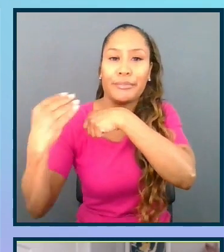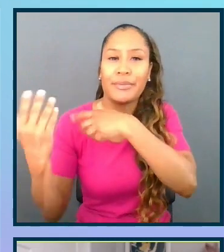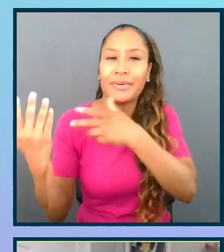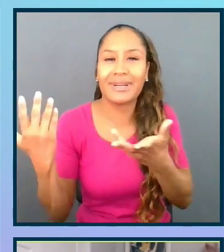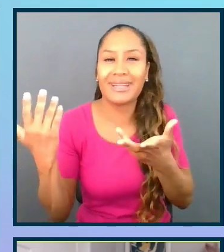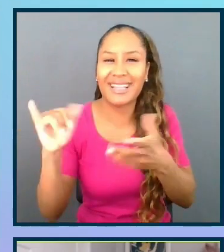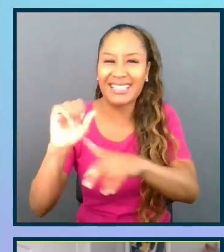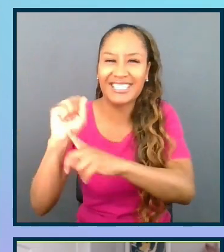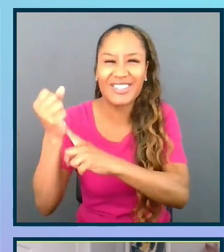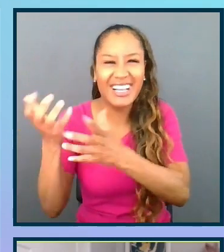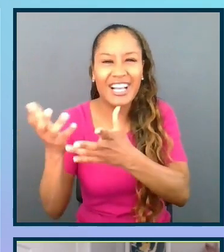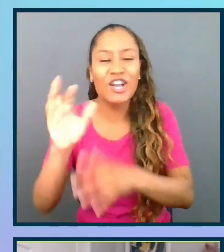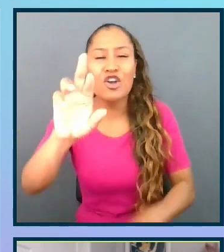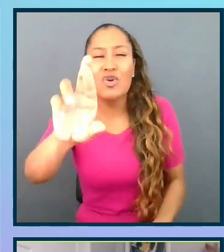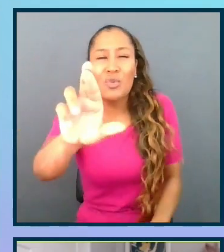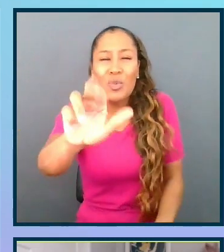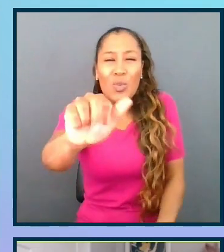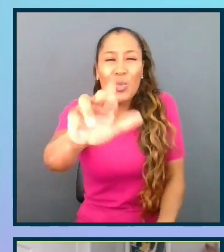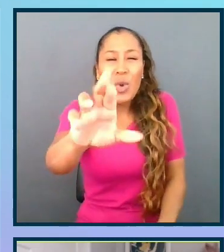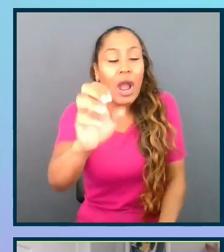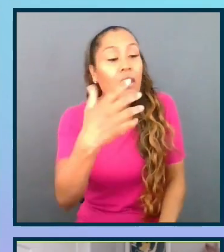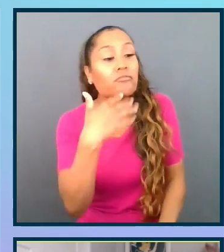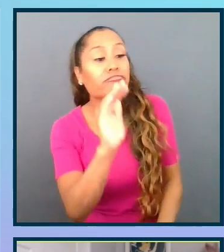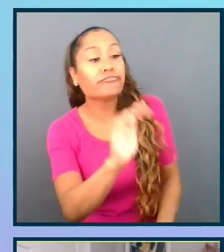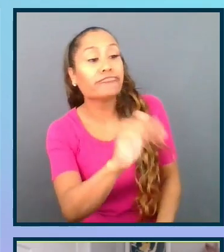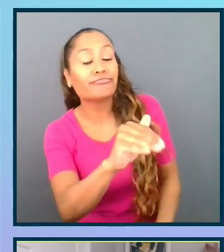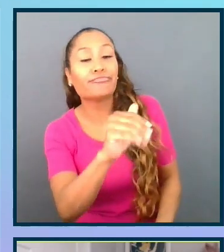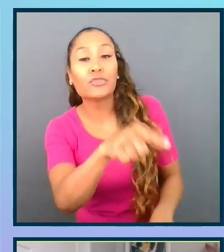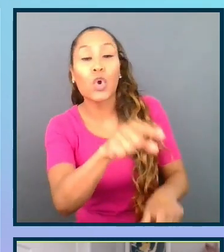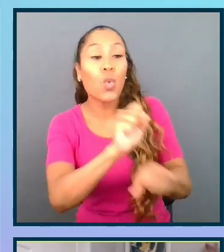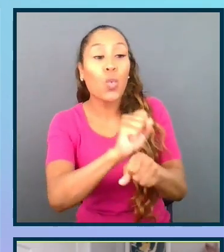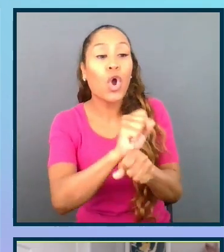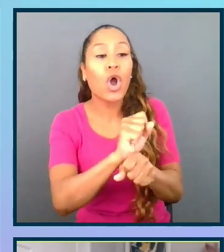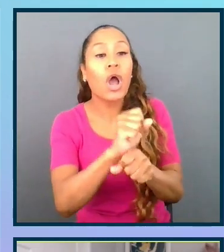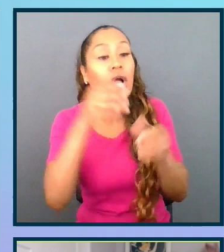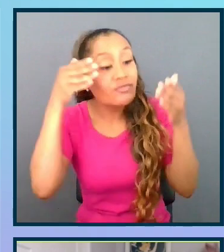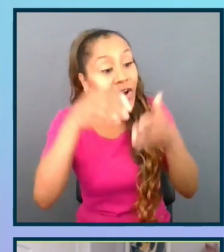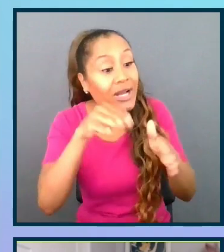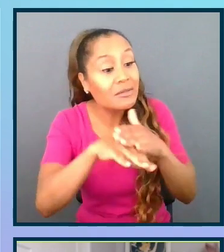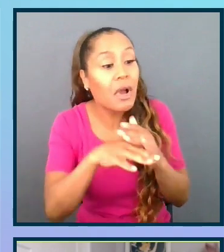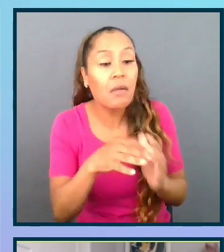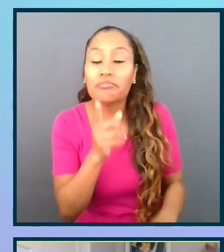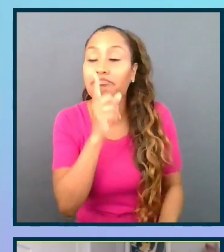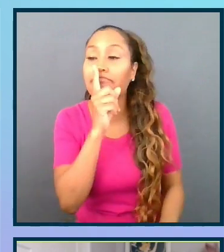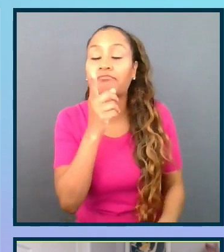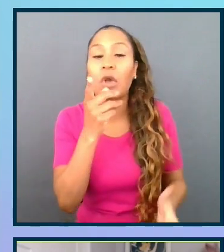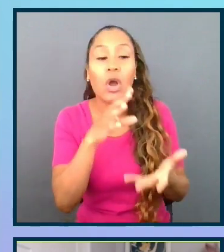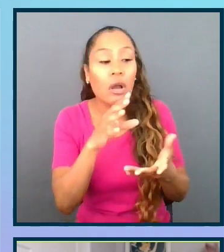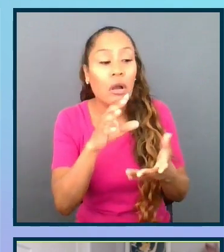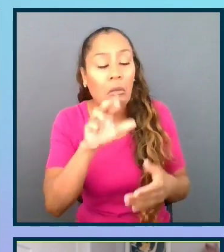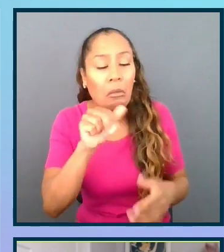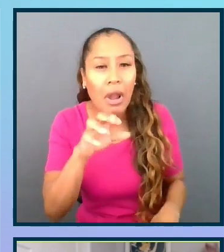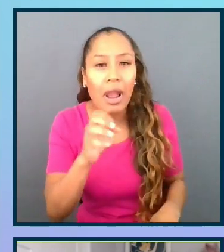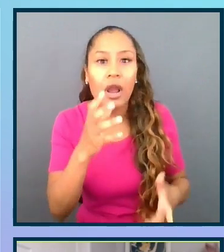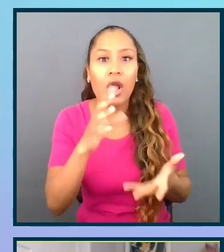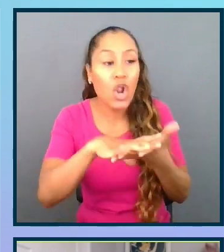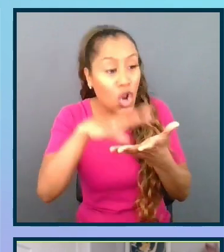We're rarely asked to make time for it in our work still, learn about it or practice it. But why is that?